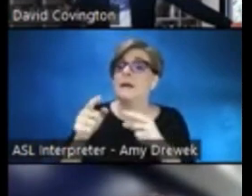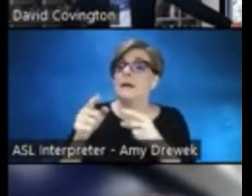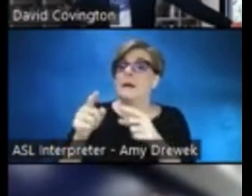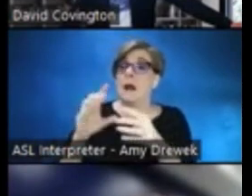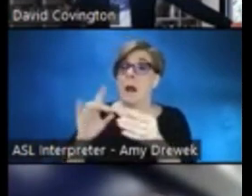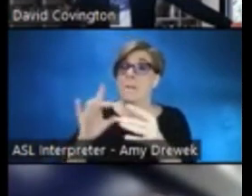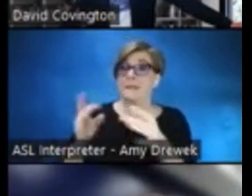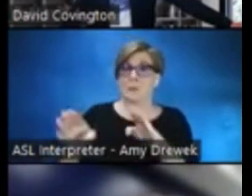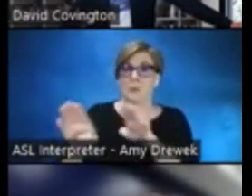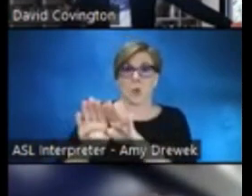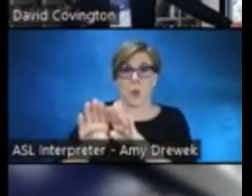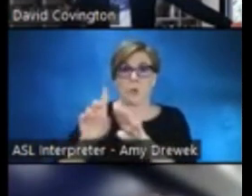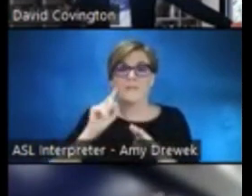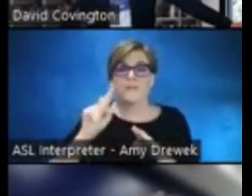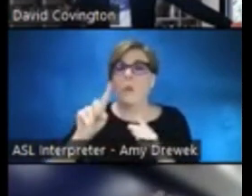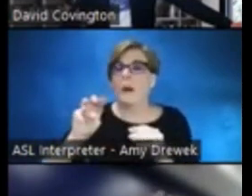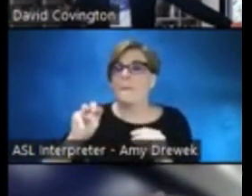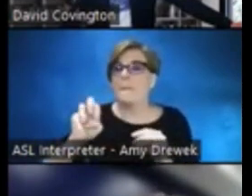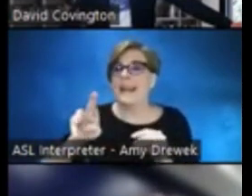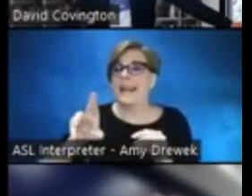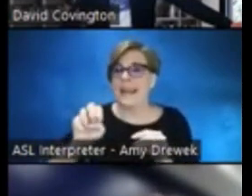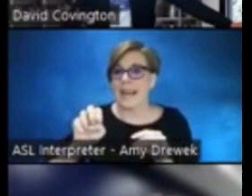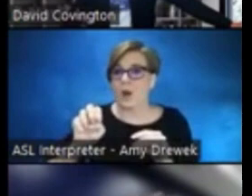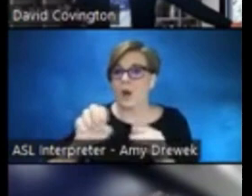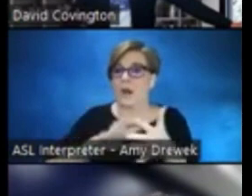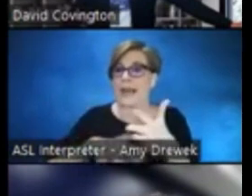CALENDAR YEAR 2024 PHYSICIAN FEE SCHEDULE.